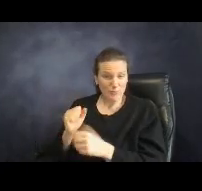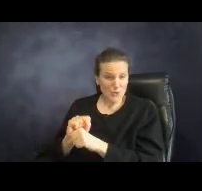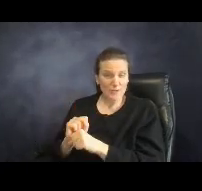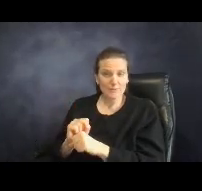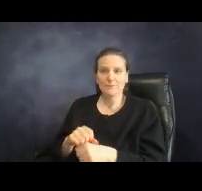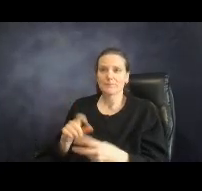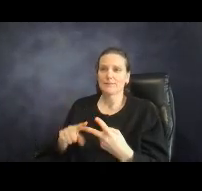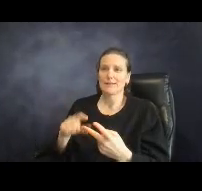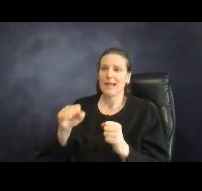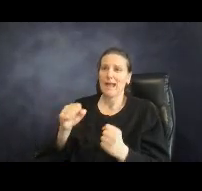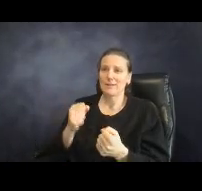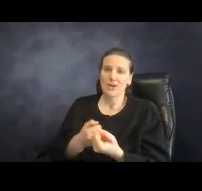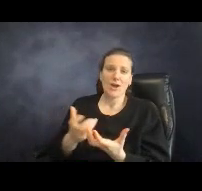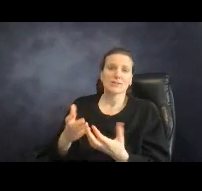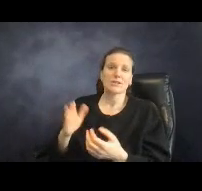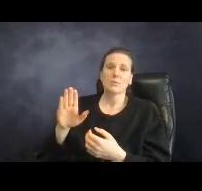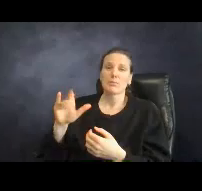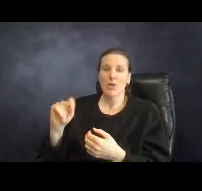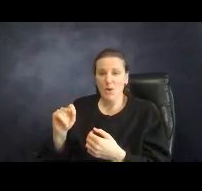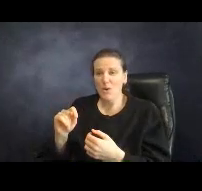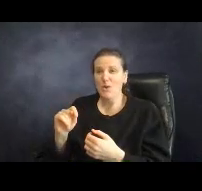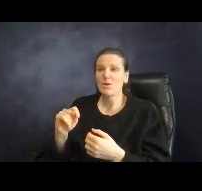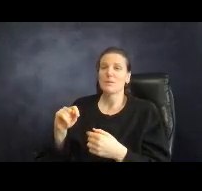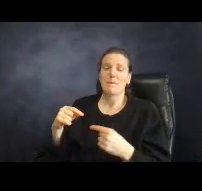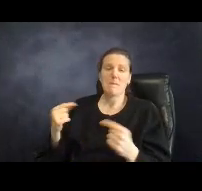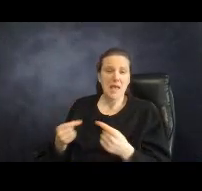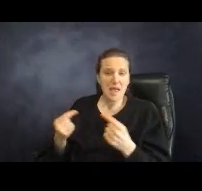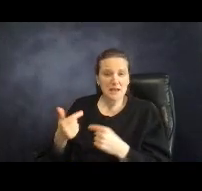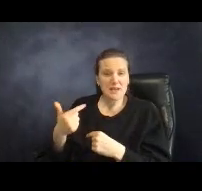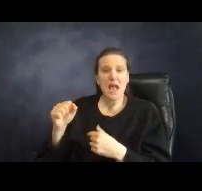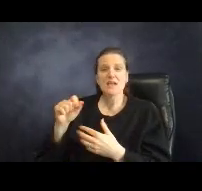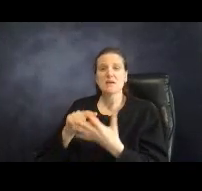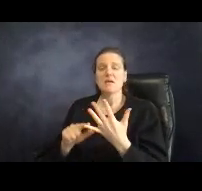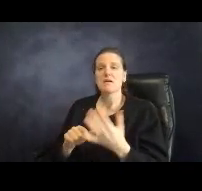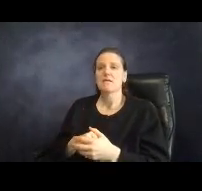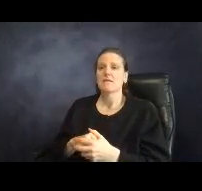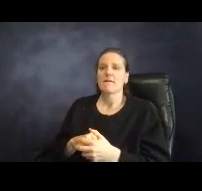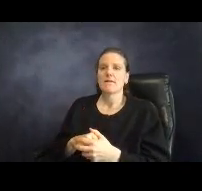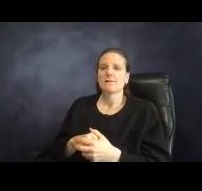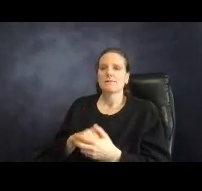people floating stools. And people would, you know, it's not just like avocados in the good pile